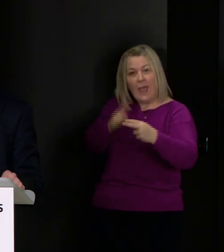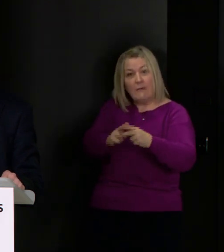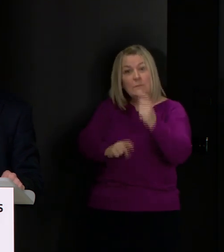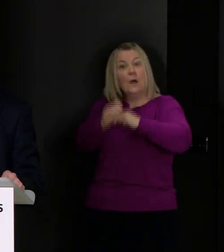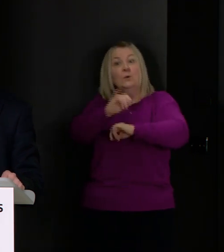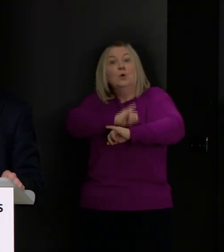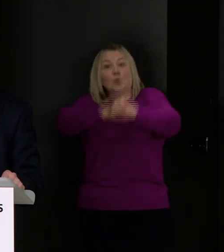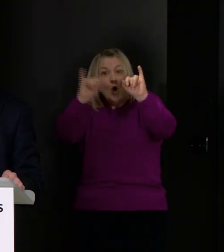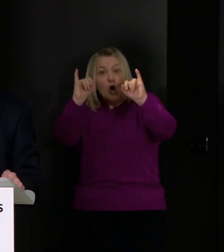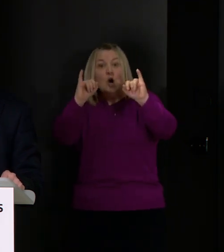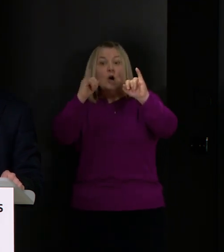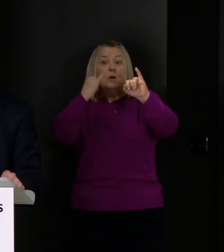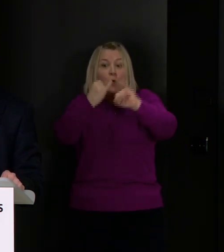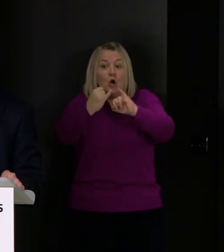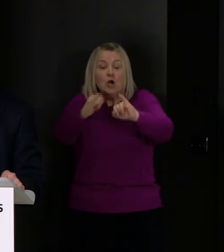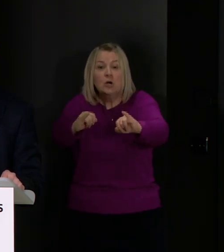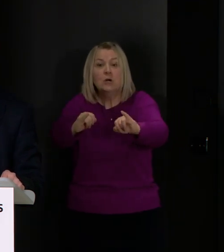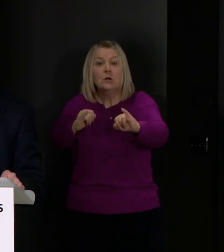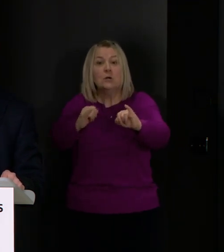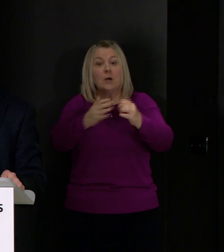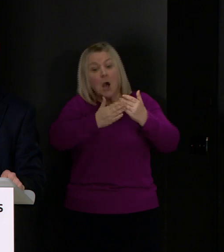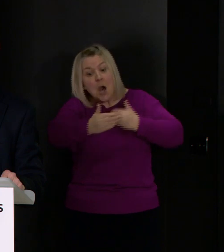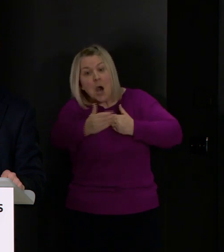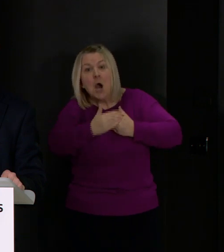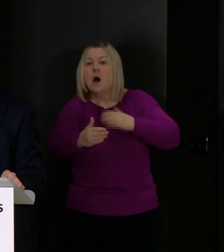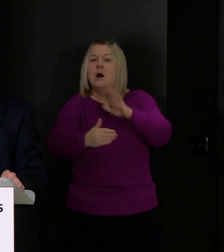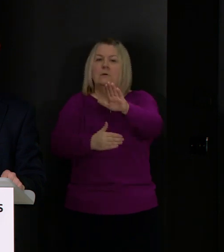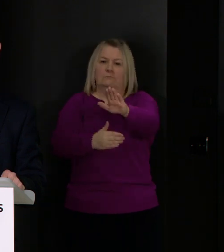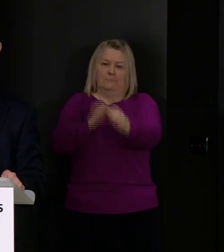they become prolonged, it's important that you're seeking further advice, and